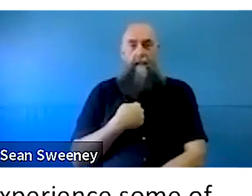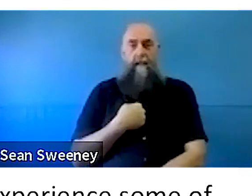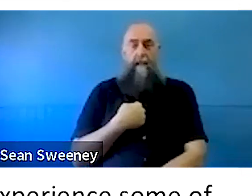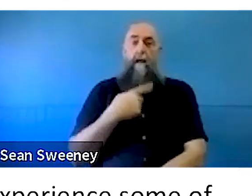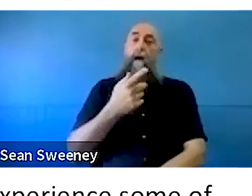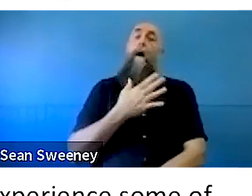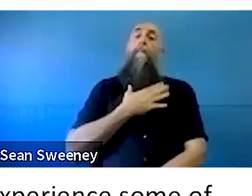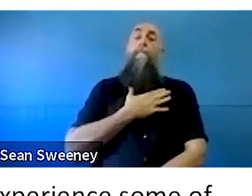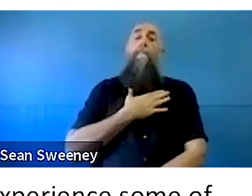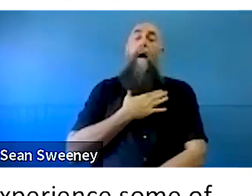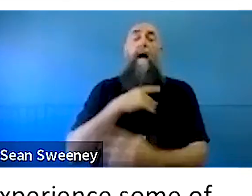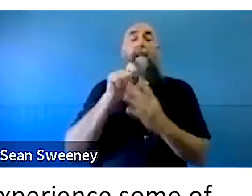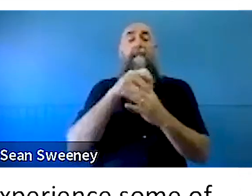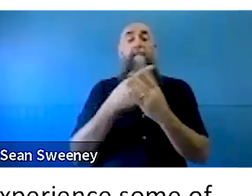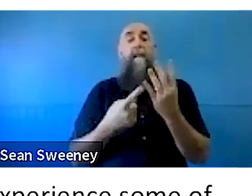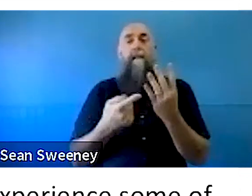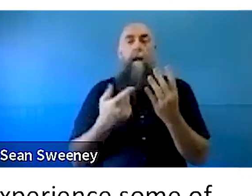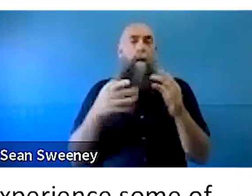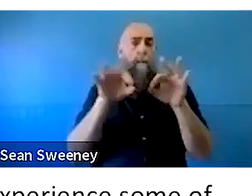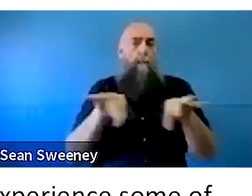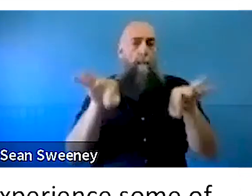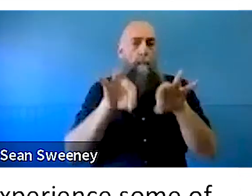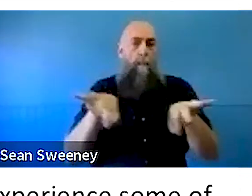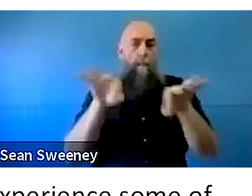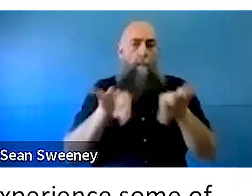doesn't seem particularly pervasive.